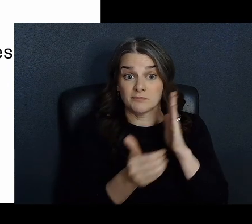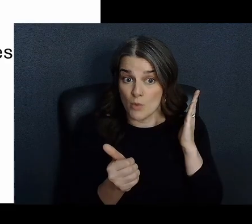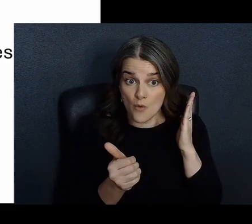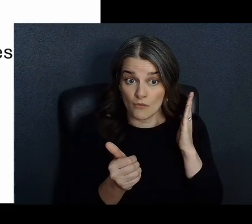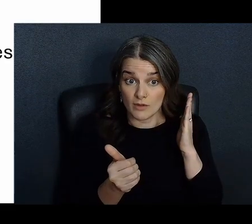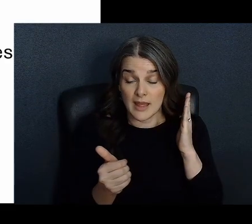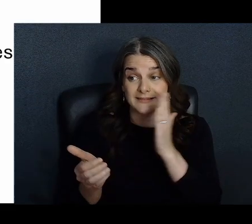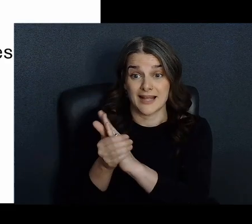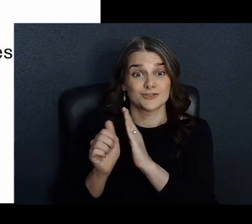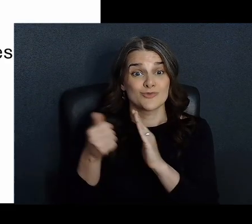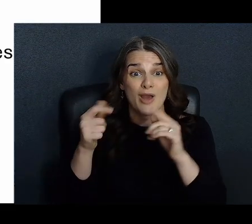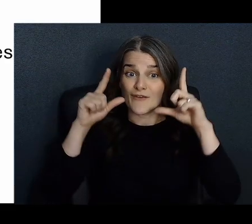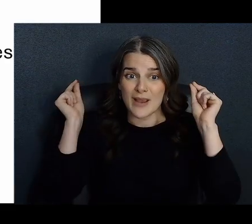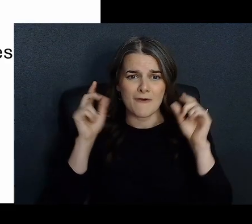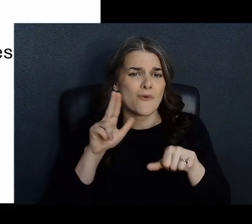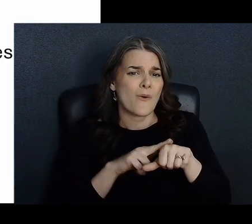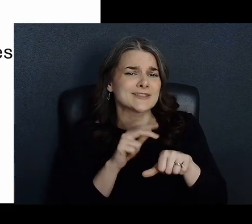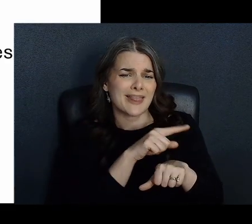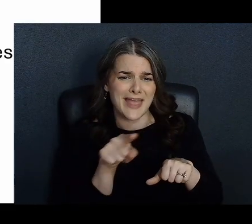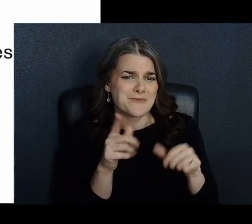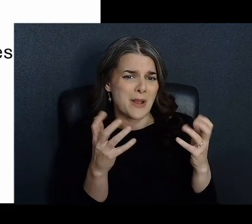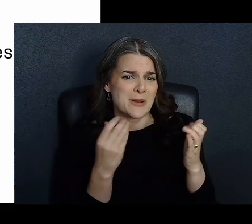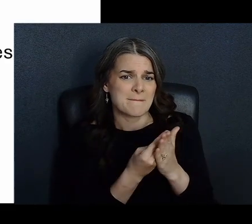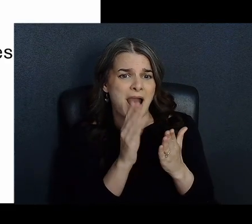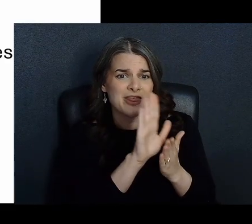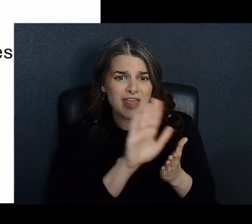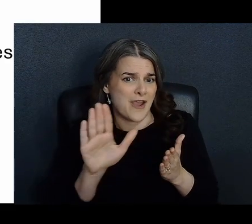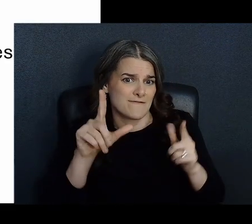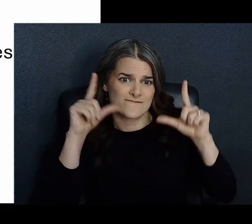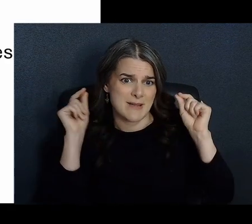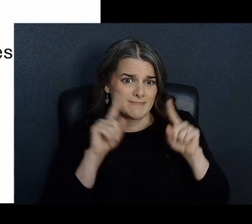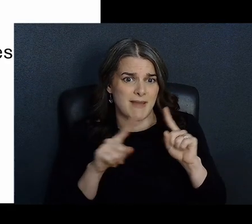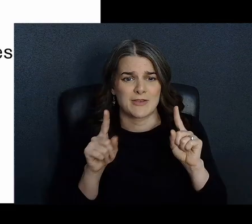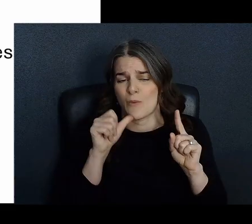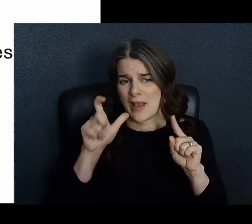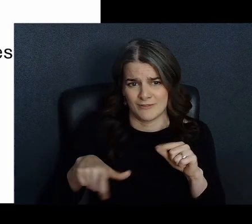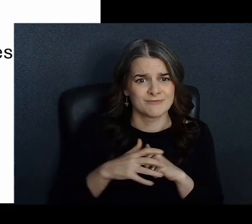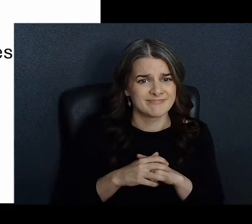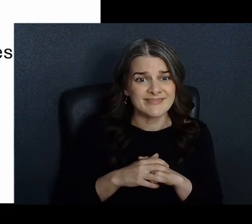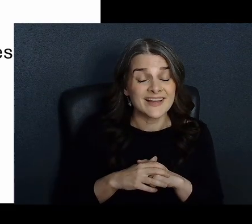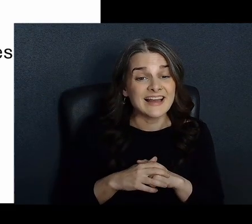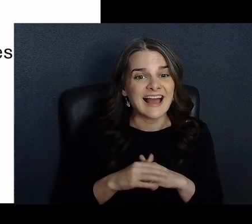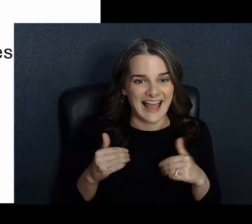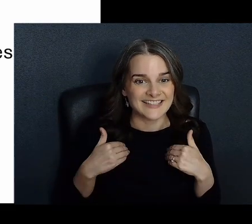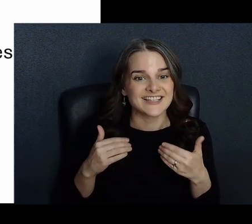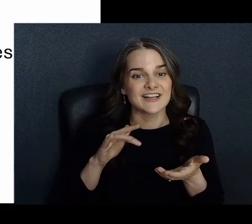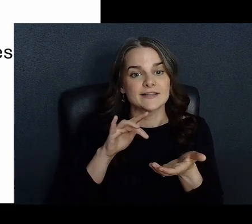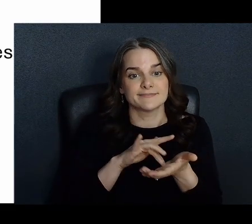Of course, they want you to buy accessory, right? So that's kind of nice. It does have a touchpad feature like the OrCam does.